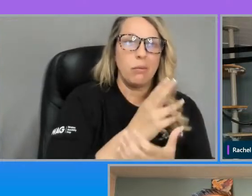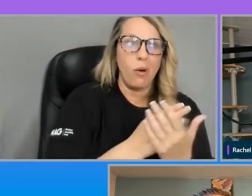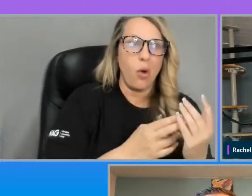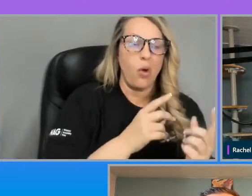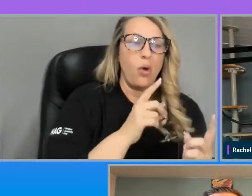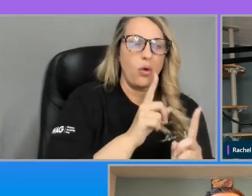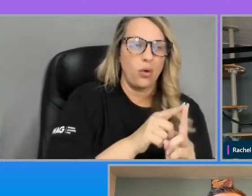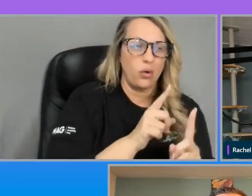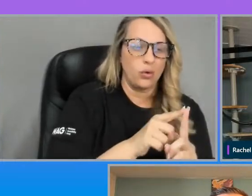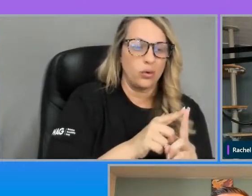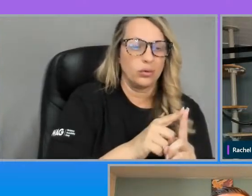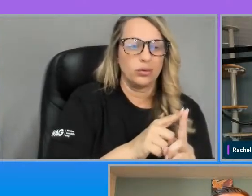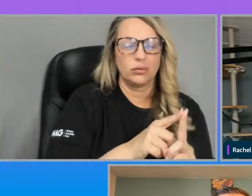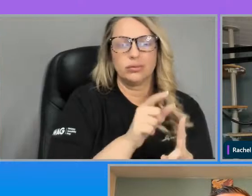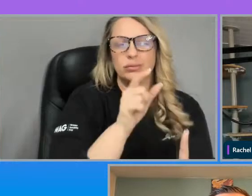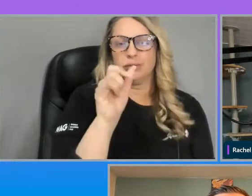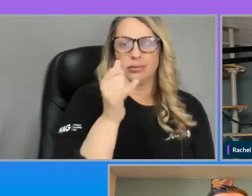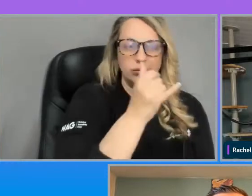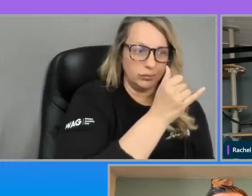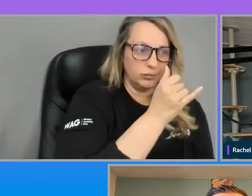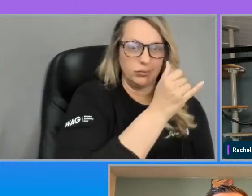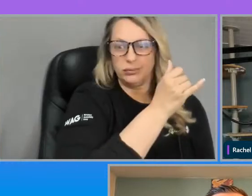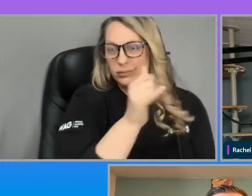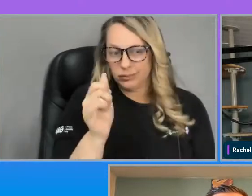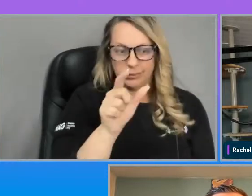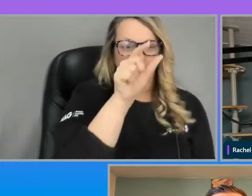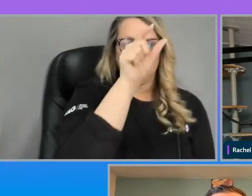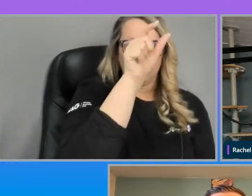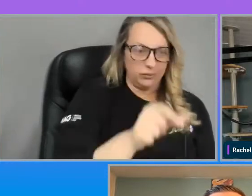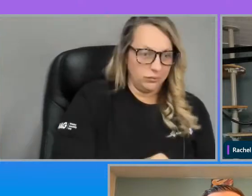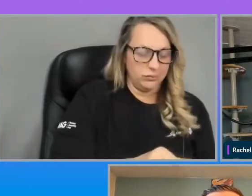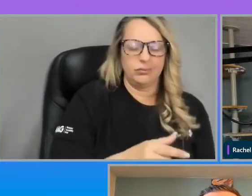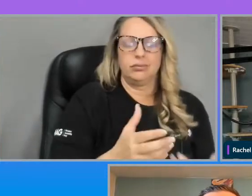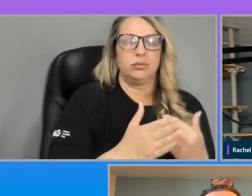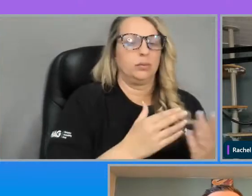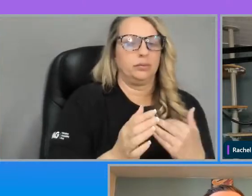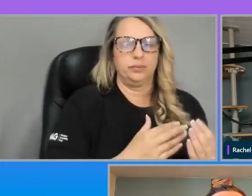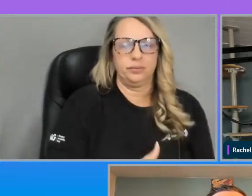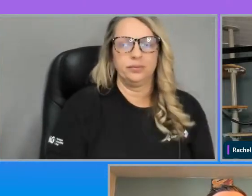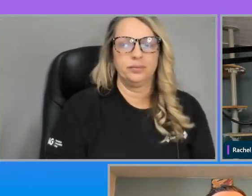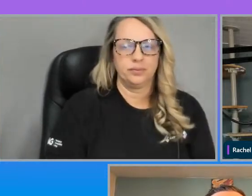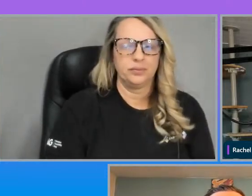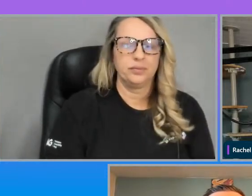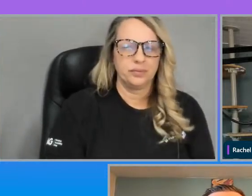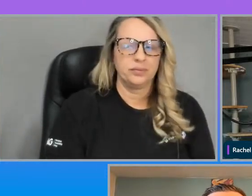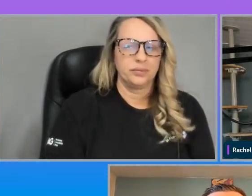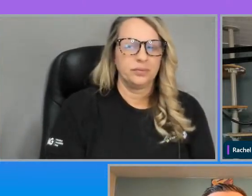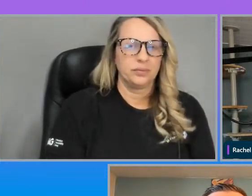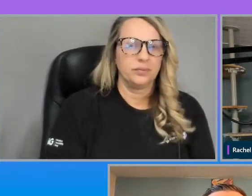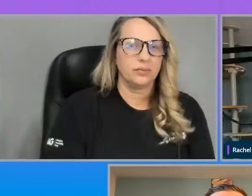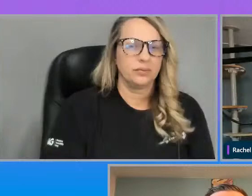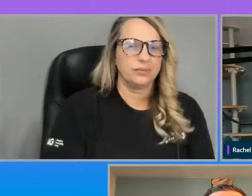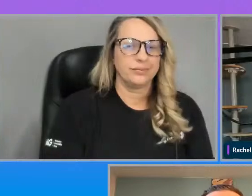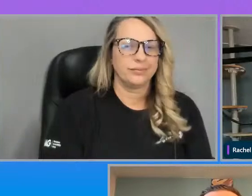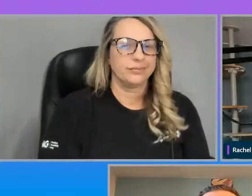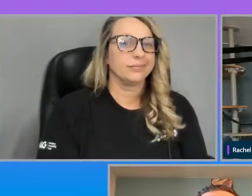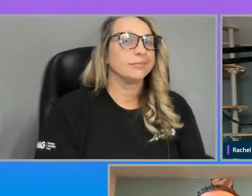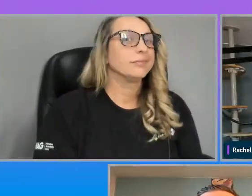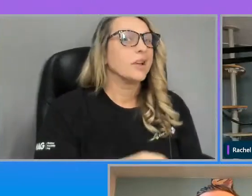you know, RTL languages and also